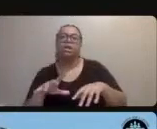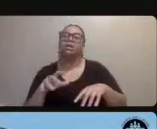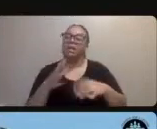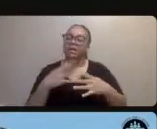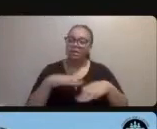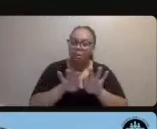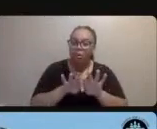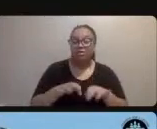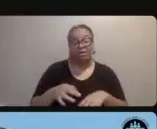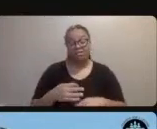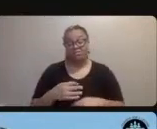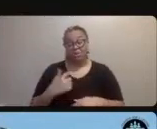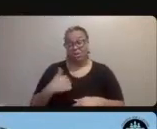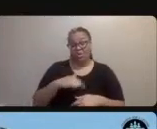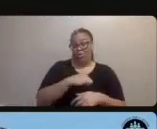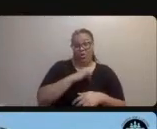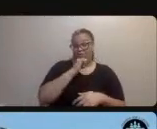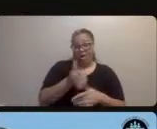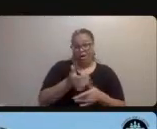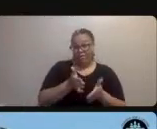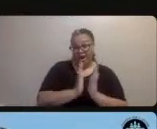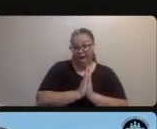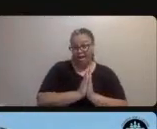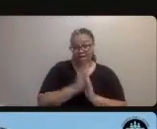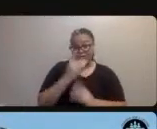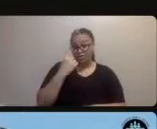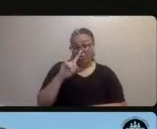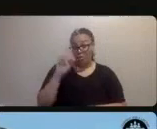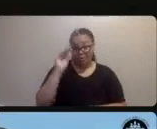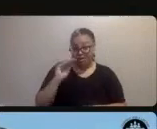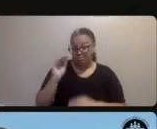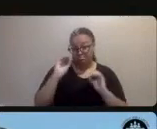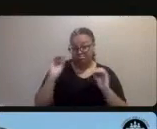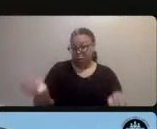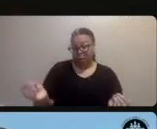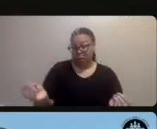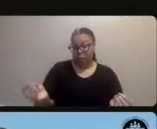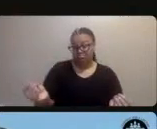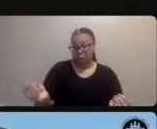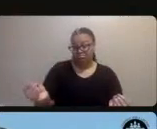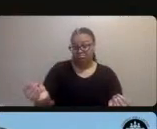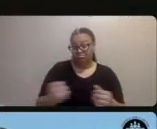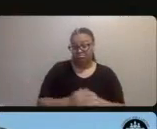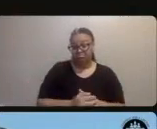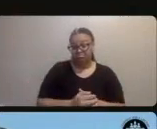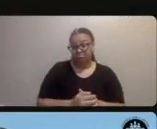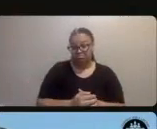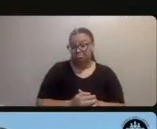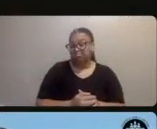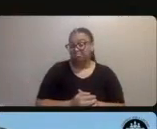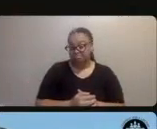ALL INPUT IS VALUED AND I CAN